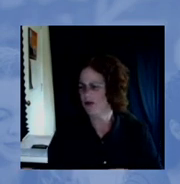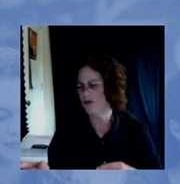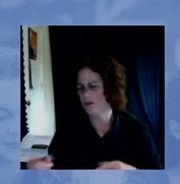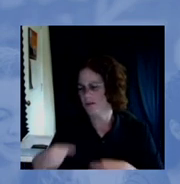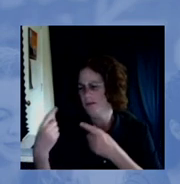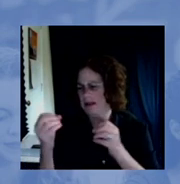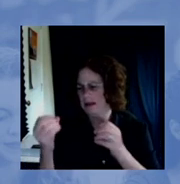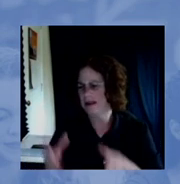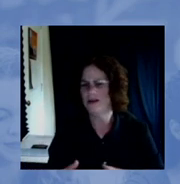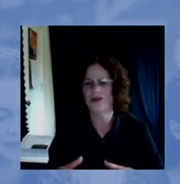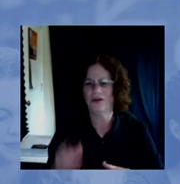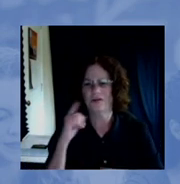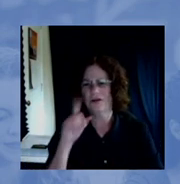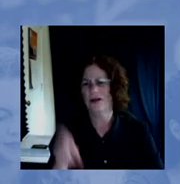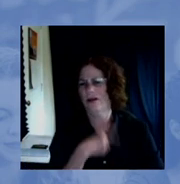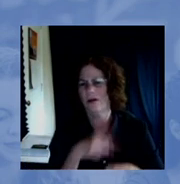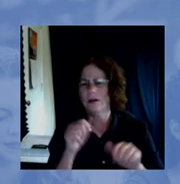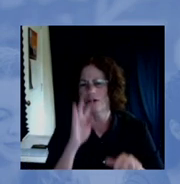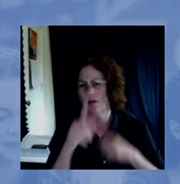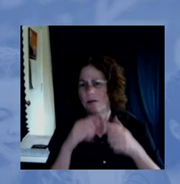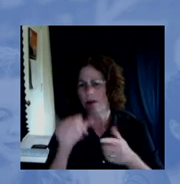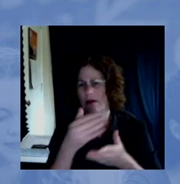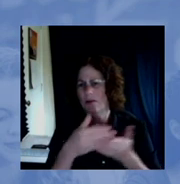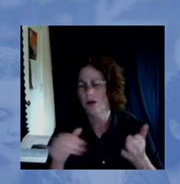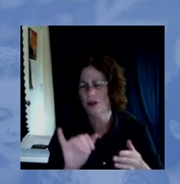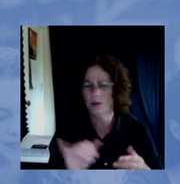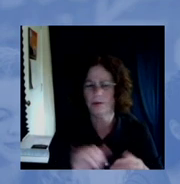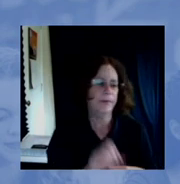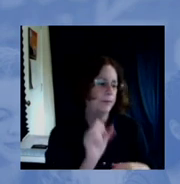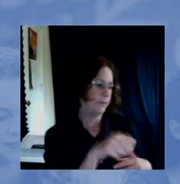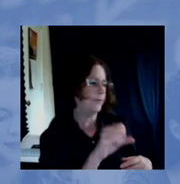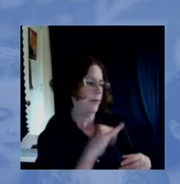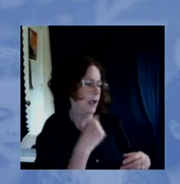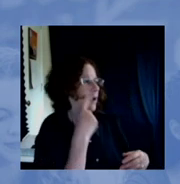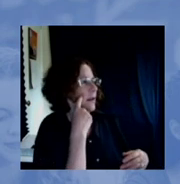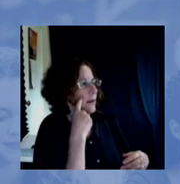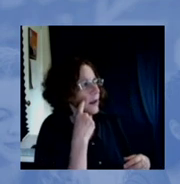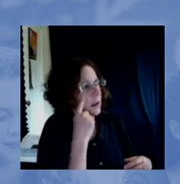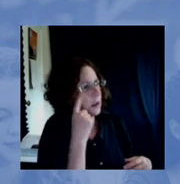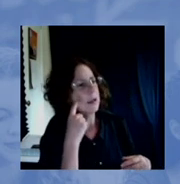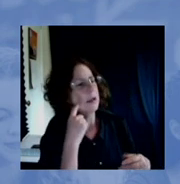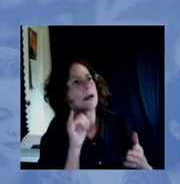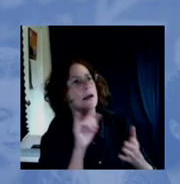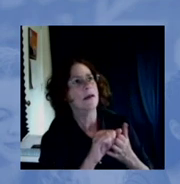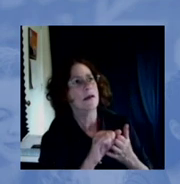THE TALK ABOUT THAT PART AS WELL IF YOU WOULD. >> SO I THINK I'VE BEEN TEACHING FOR 23 YEARS,